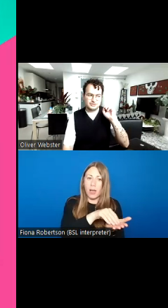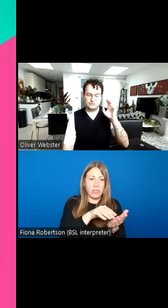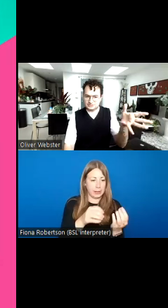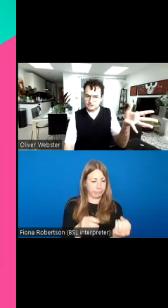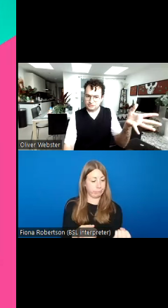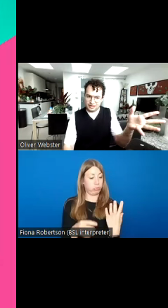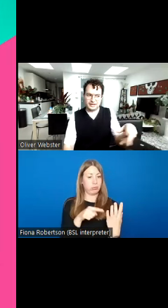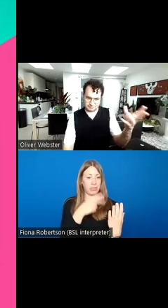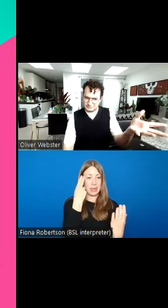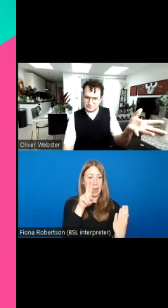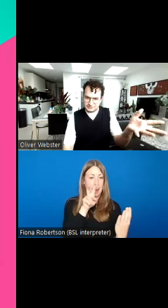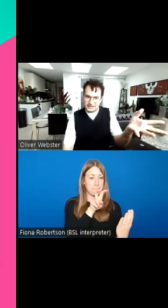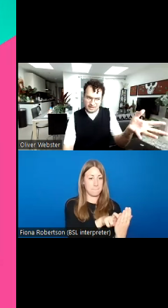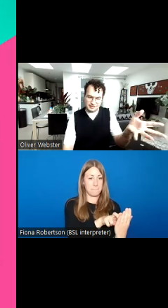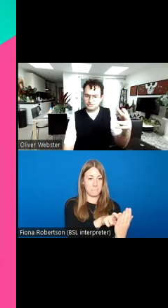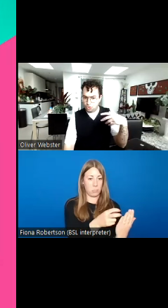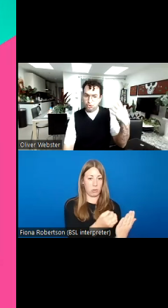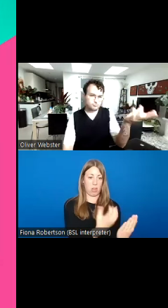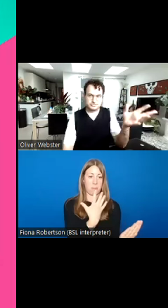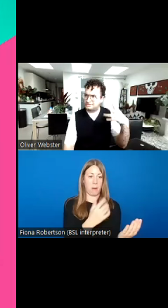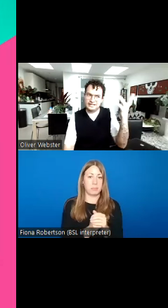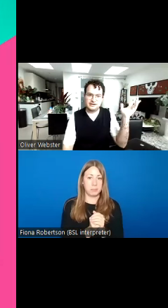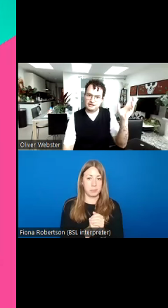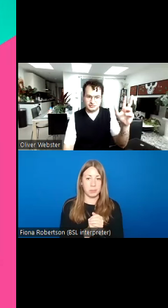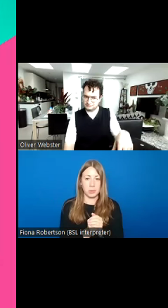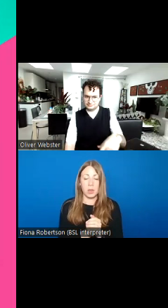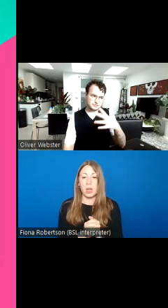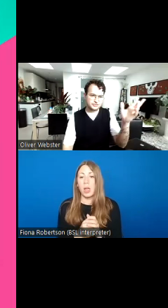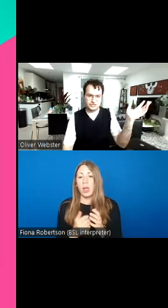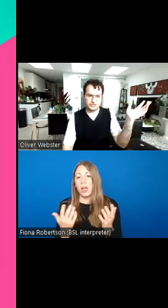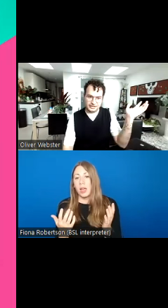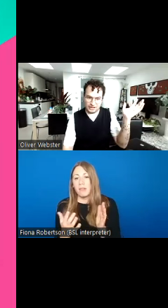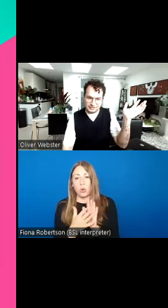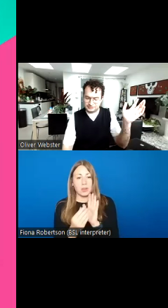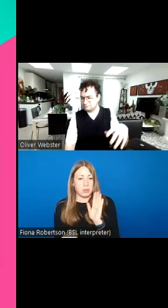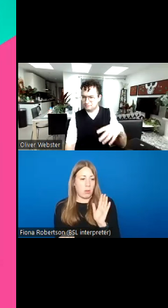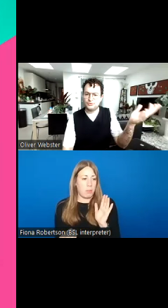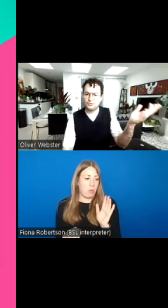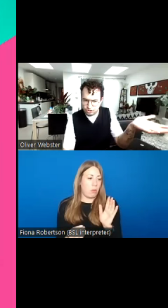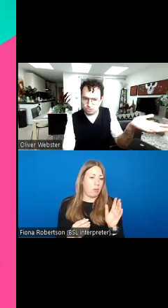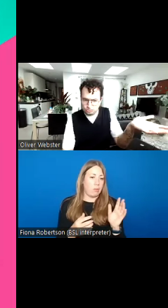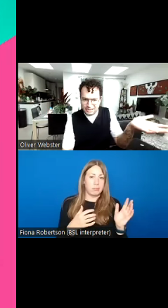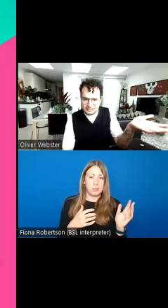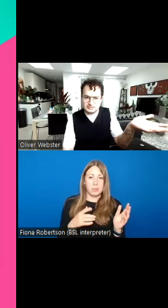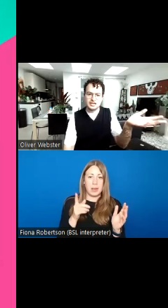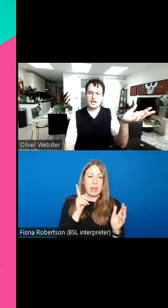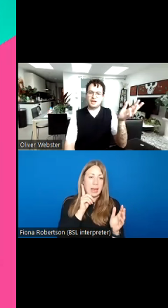A song like Take That or Lady Gaga, Janet Jackson, people know who that is.